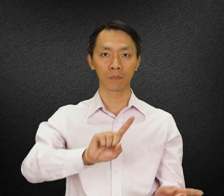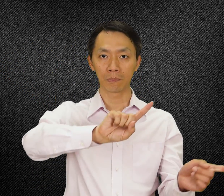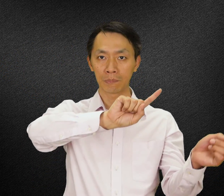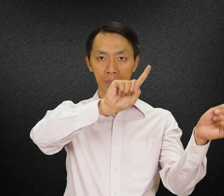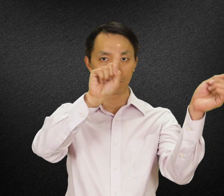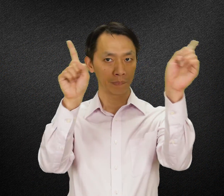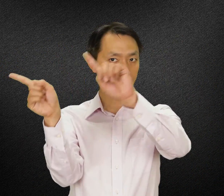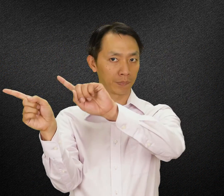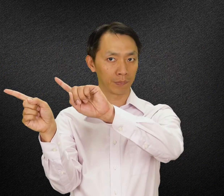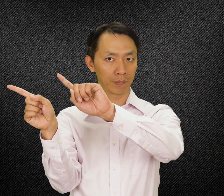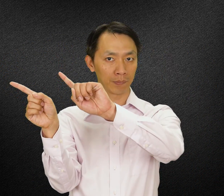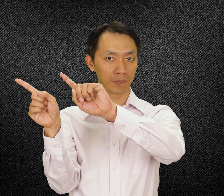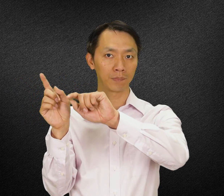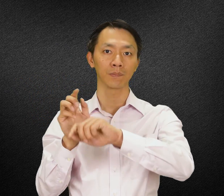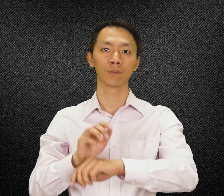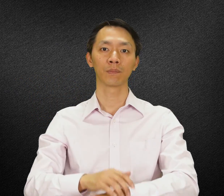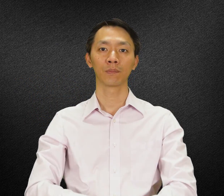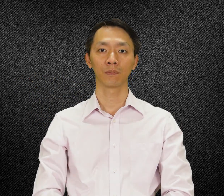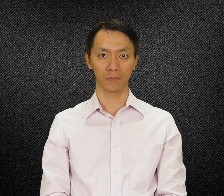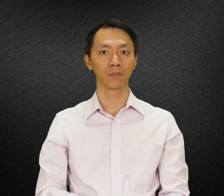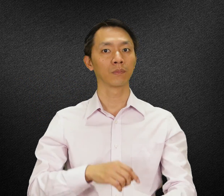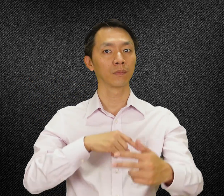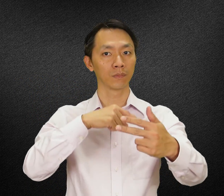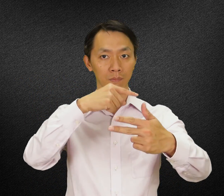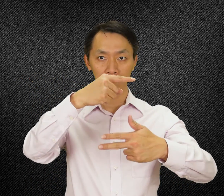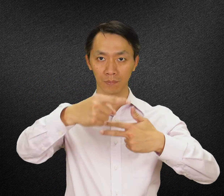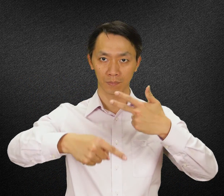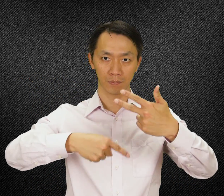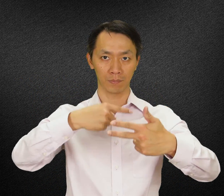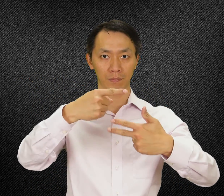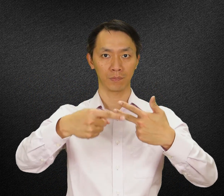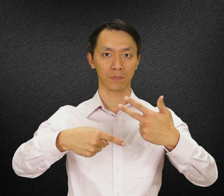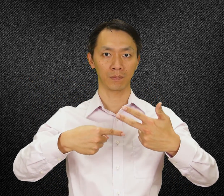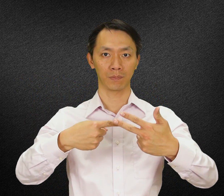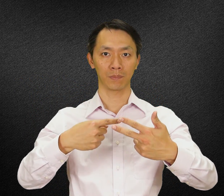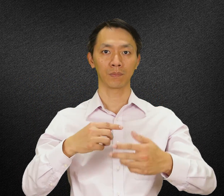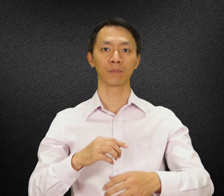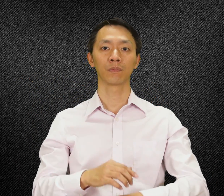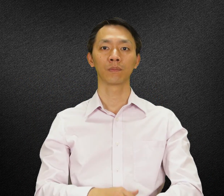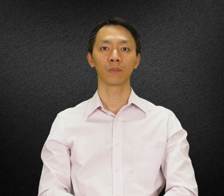one day (version c) one week